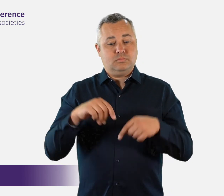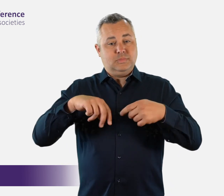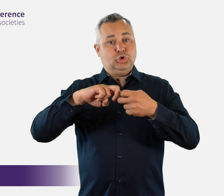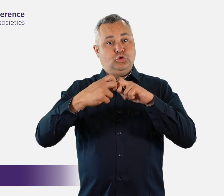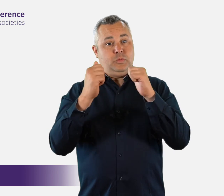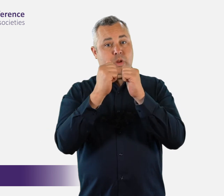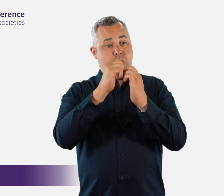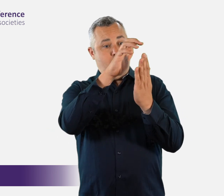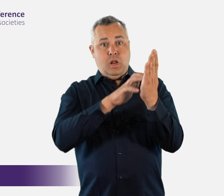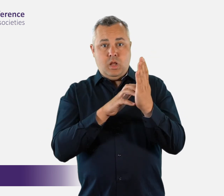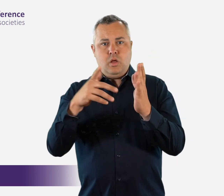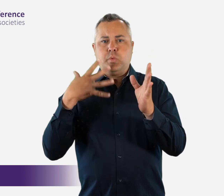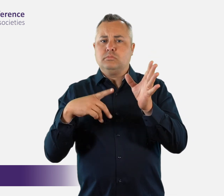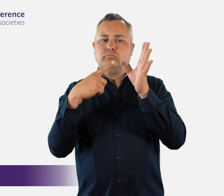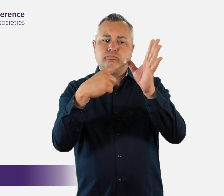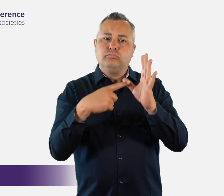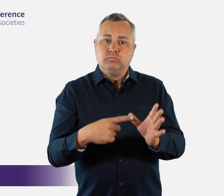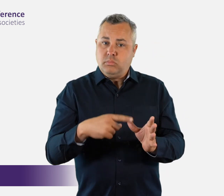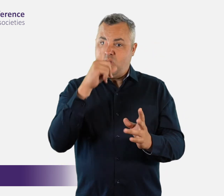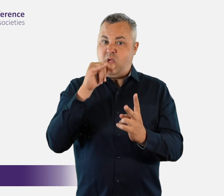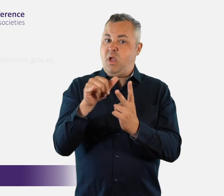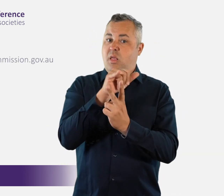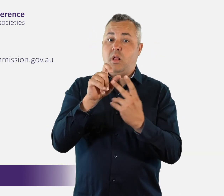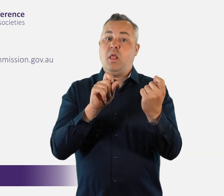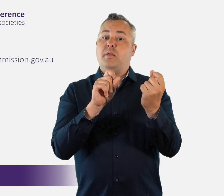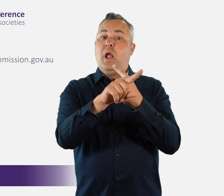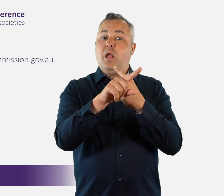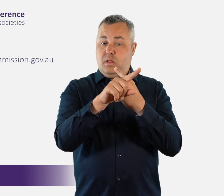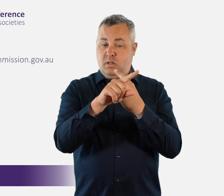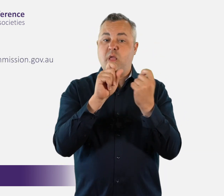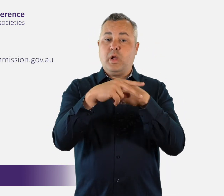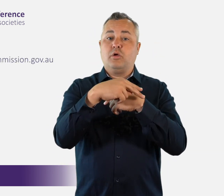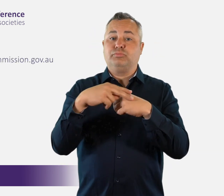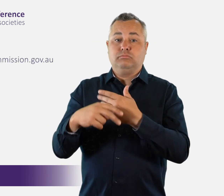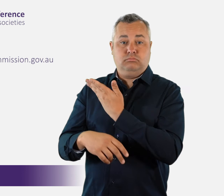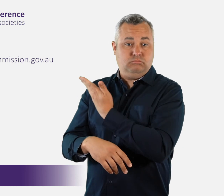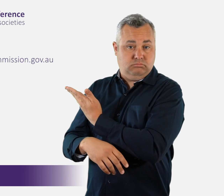Responses to this issues paper should be provided either: electronically to -